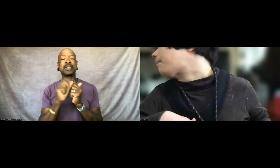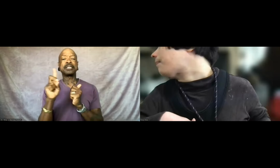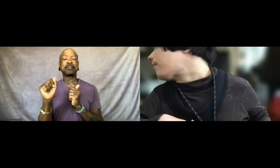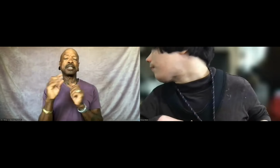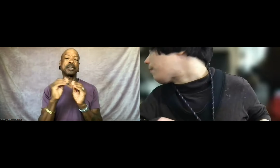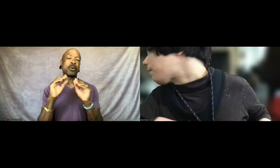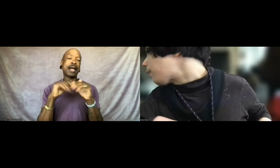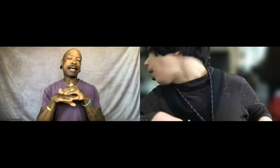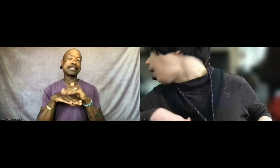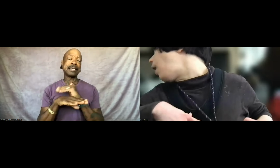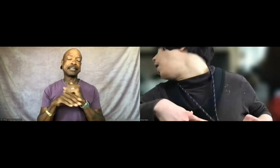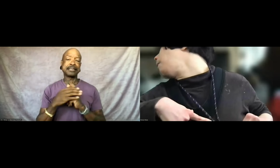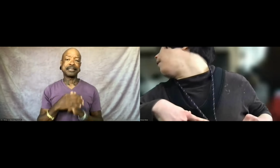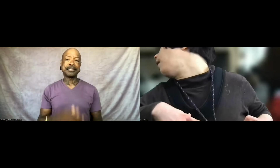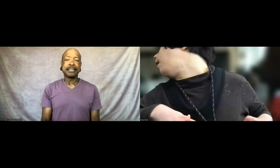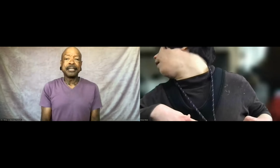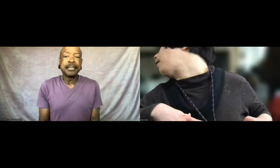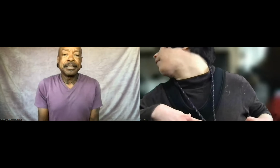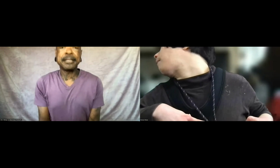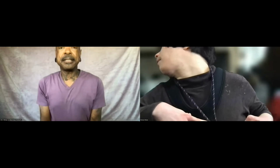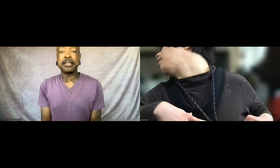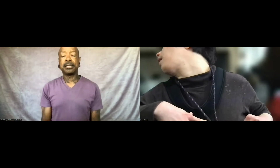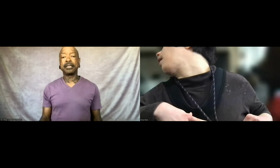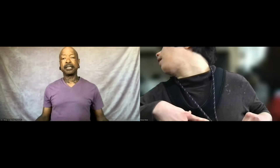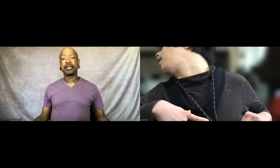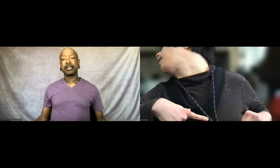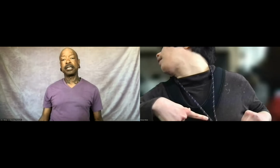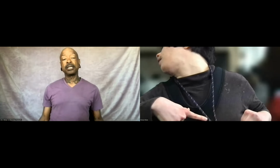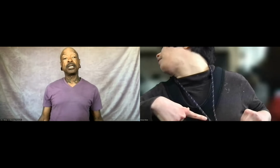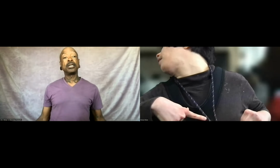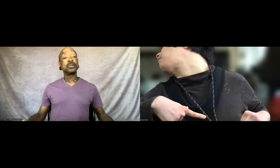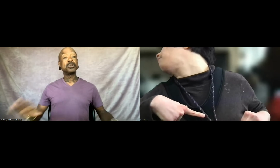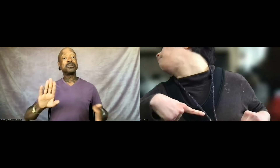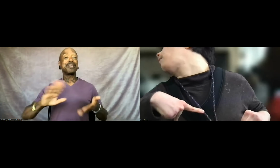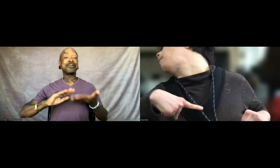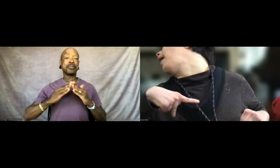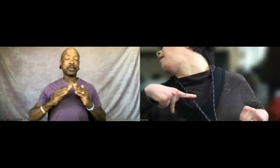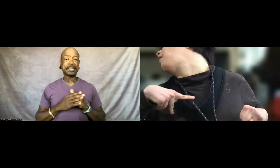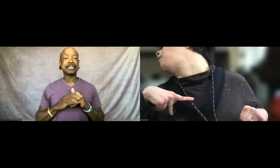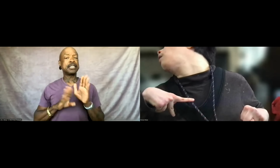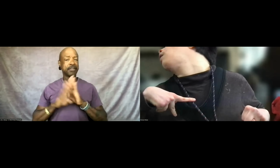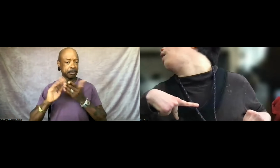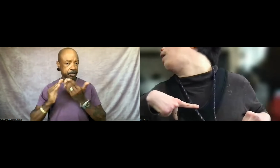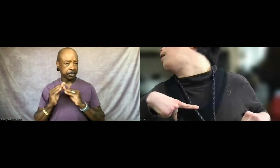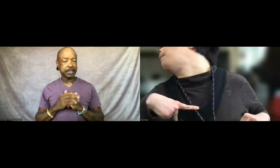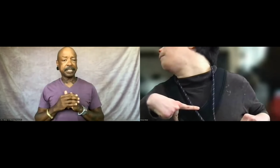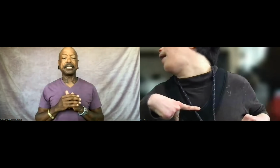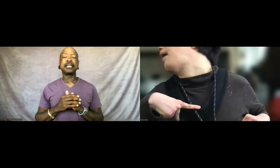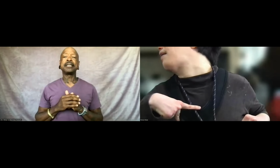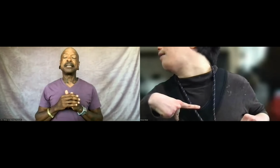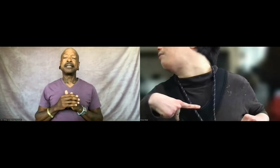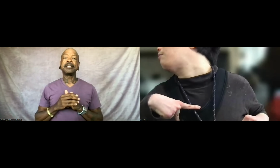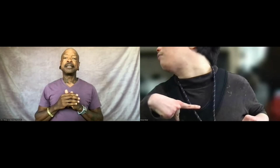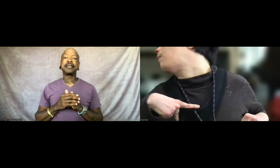again, is celebrating its 32nd anniversary. And it really